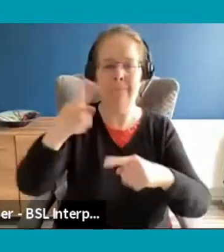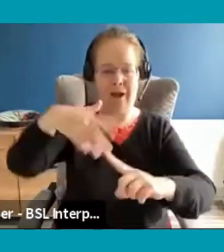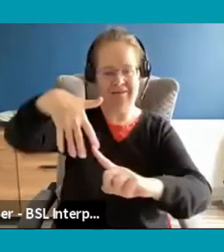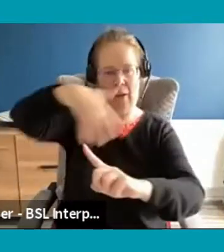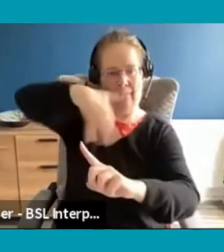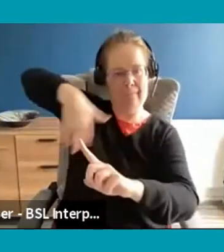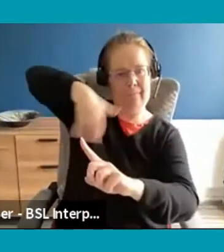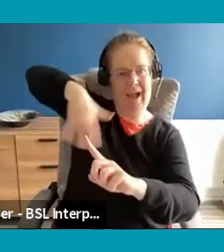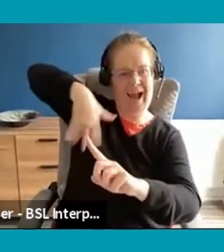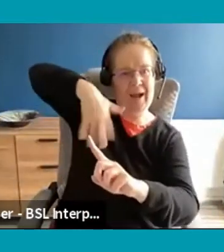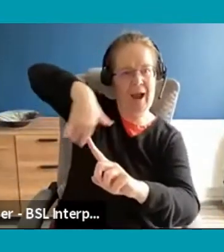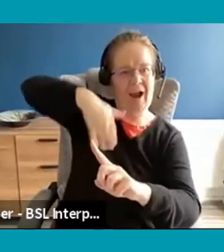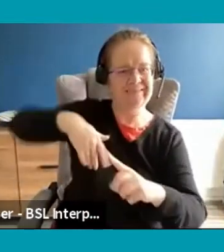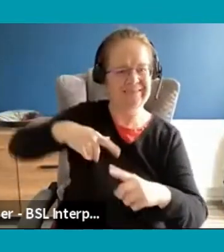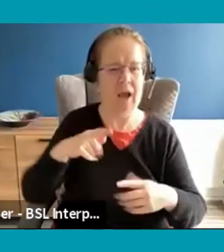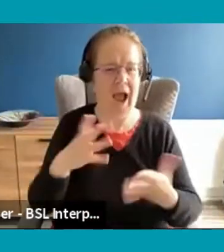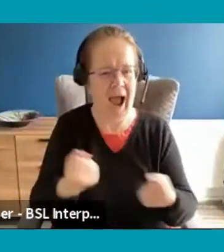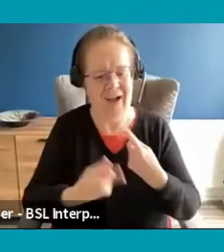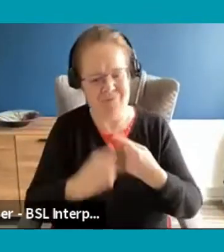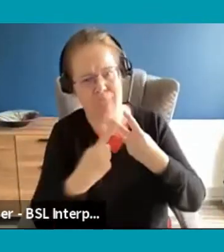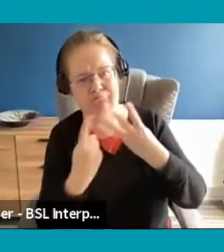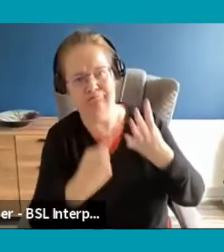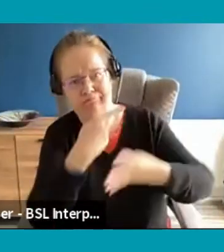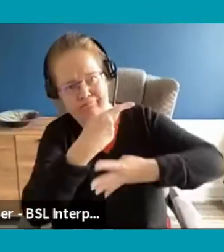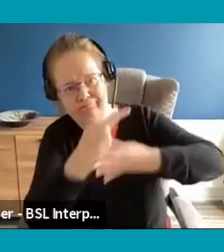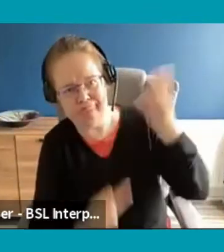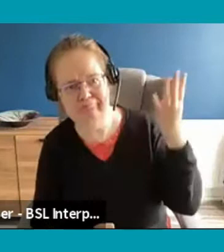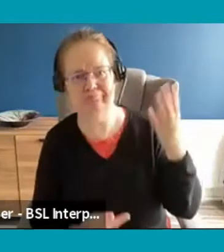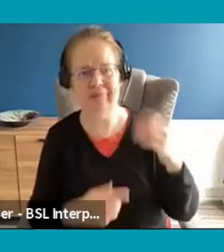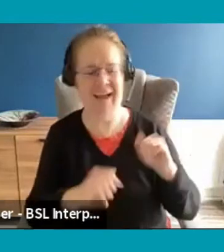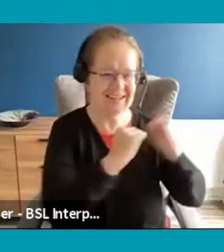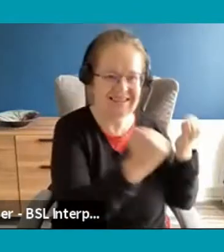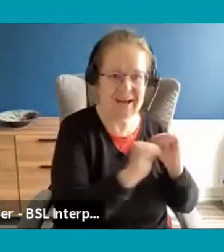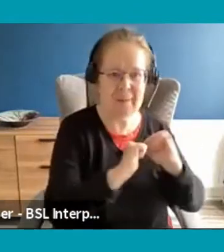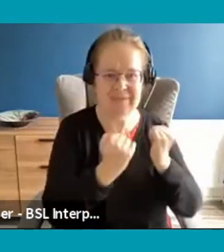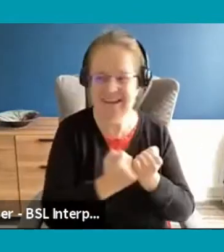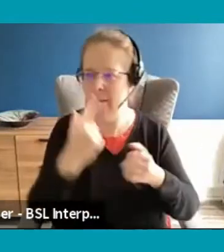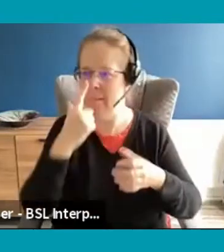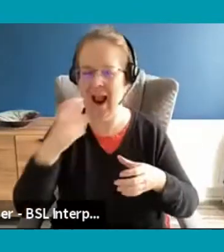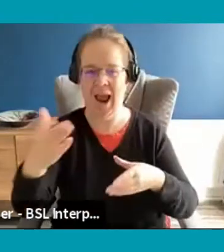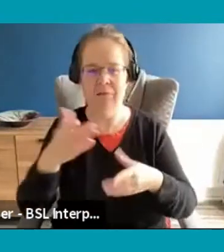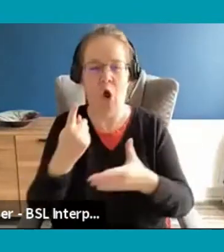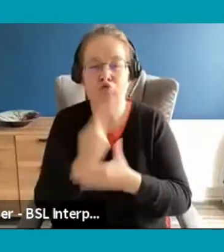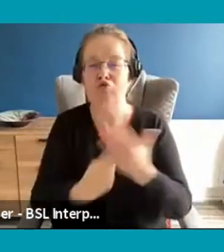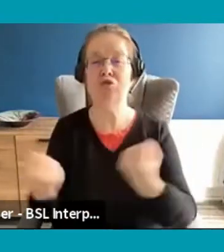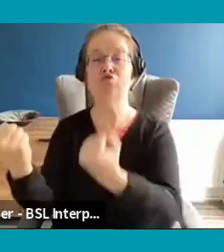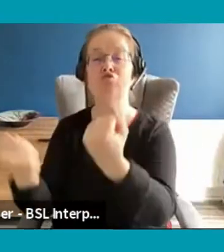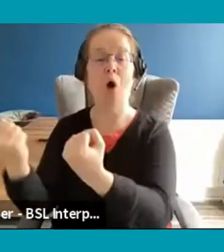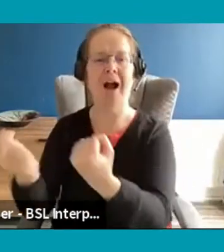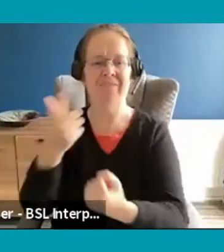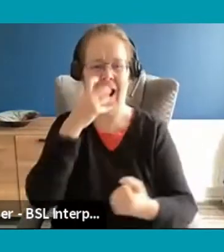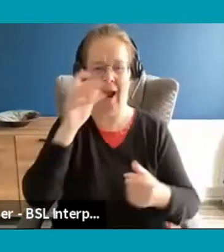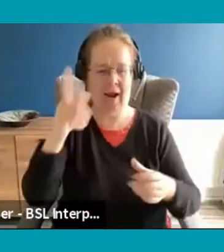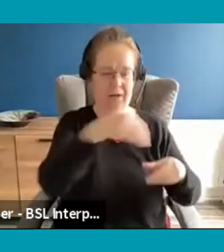stuff that goes on behind the scenes and so many amazing teams that people can work a part of. And for example my own role.